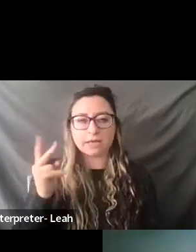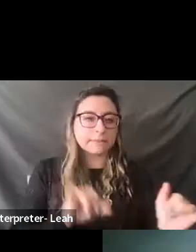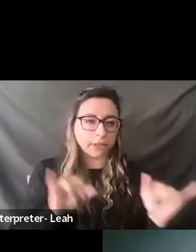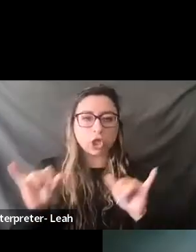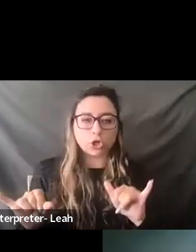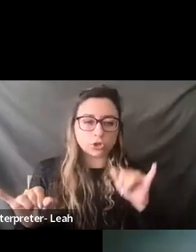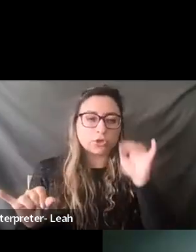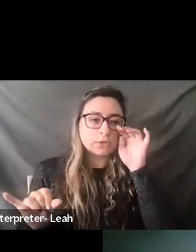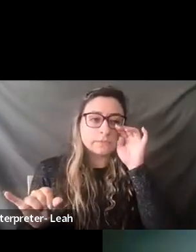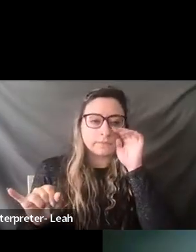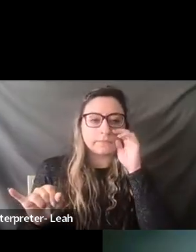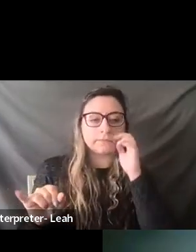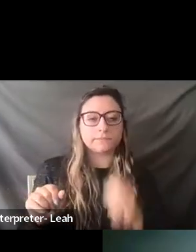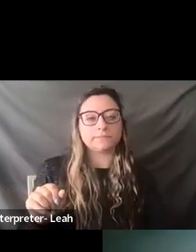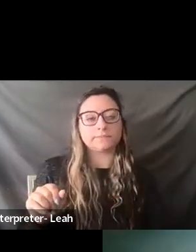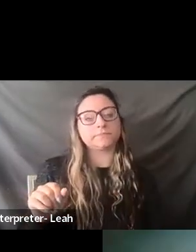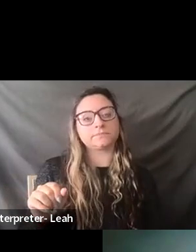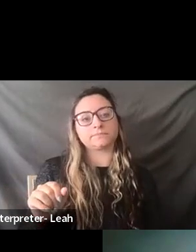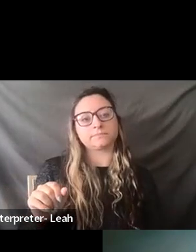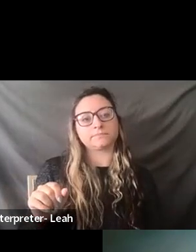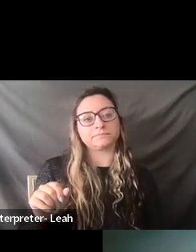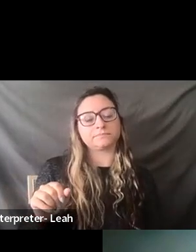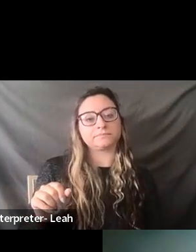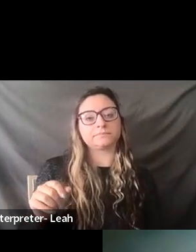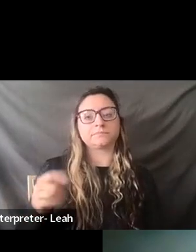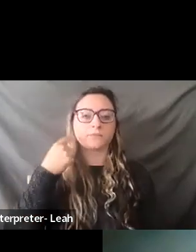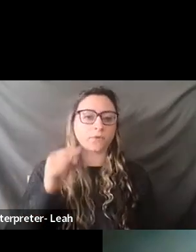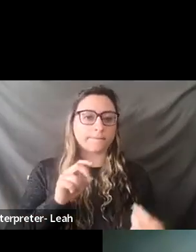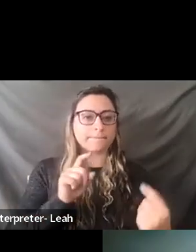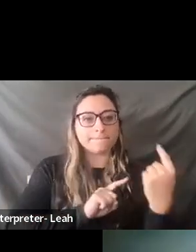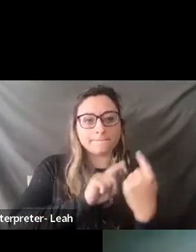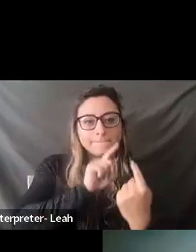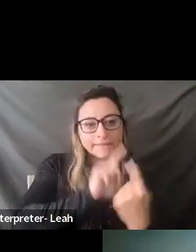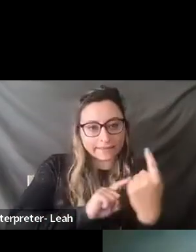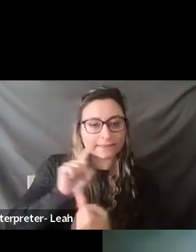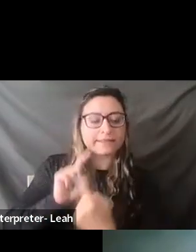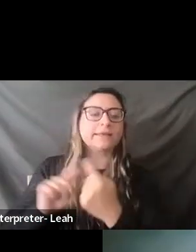I'm wondering, Dawn, if you have anything you would like to add to that from what you have seen around hesitancy.